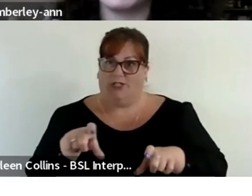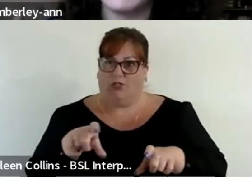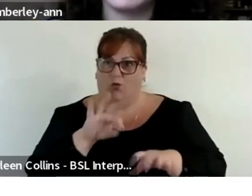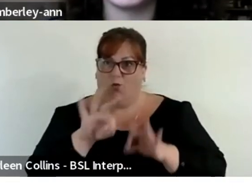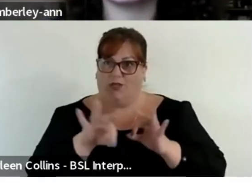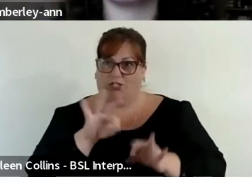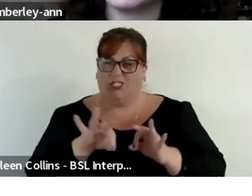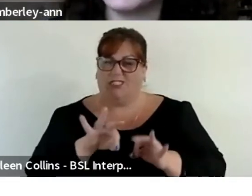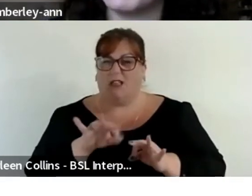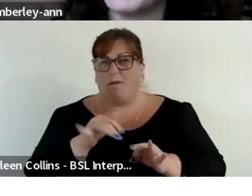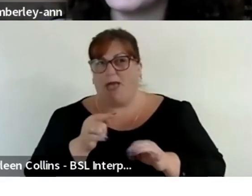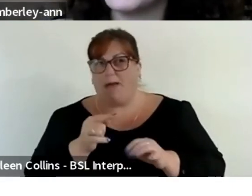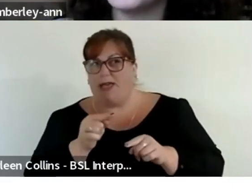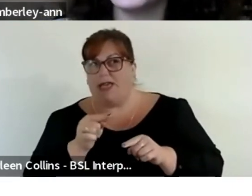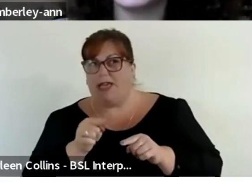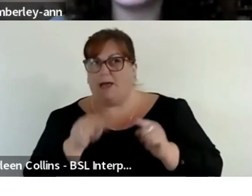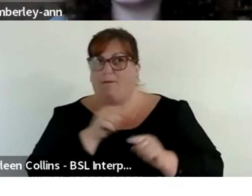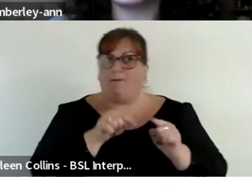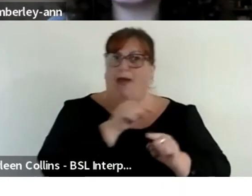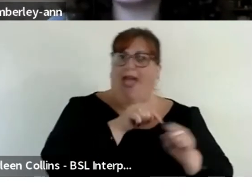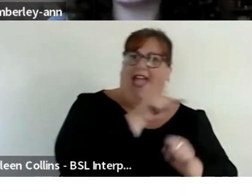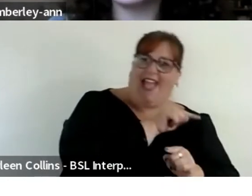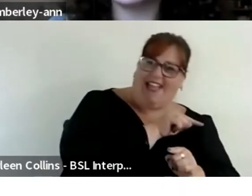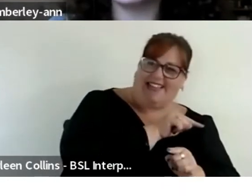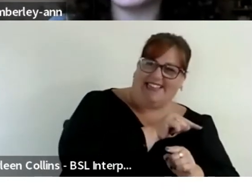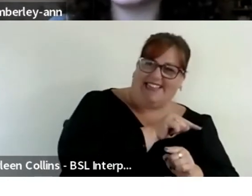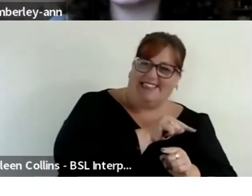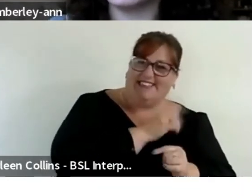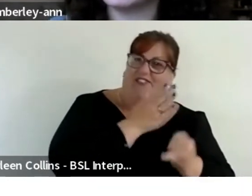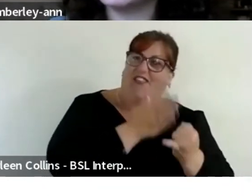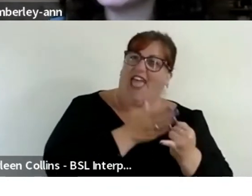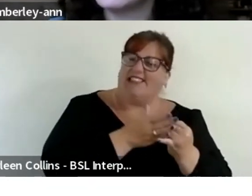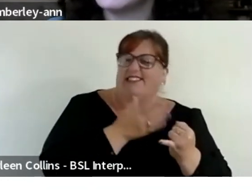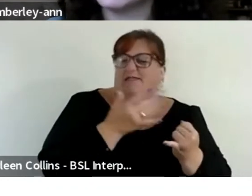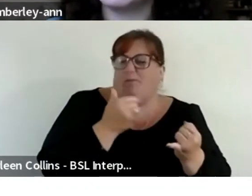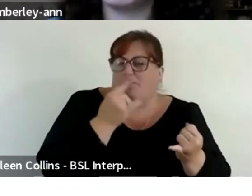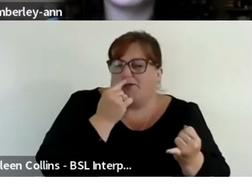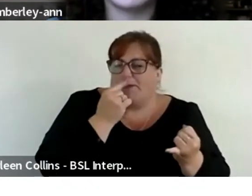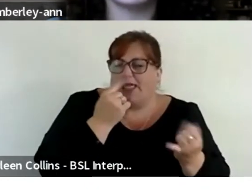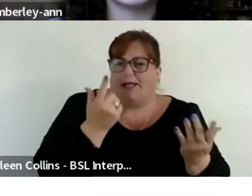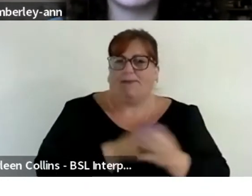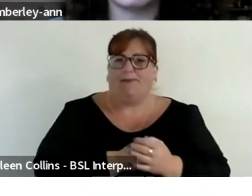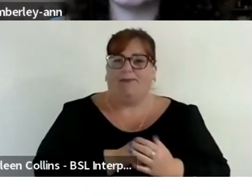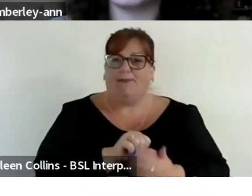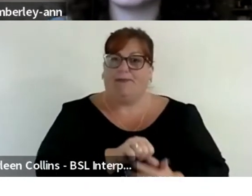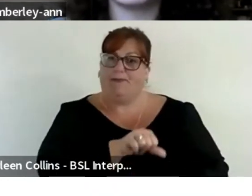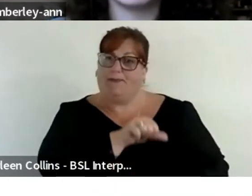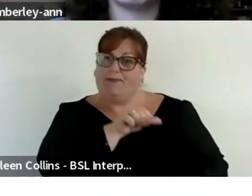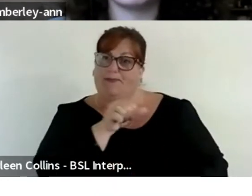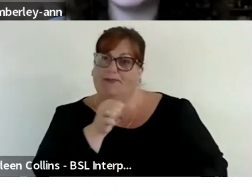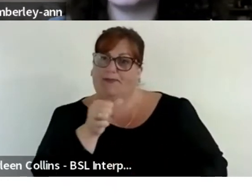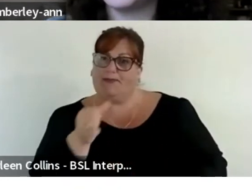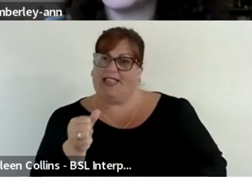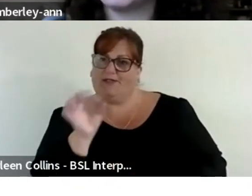other interesting things ha am come out. I I have a question for you, Char.